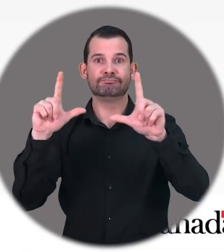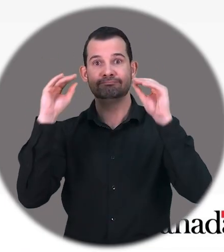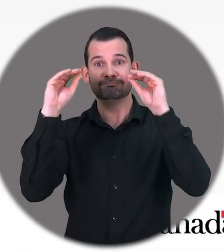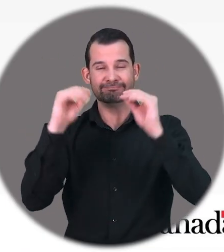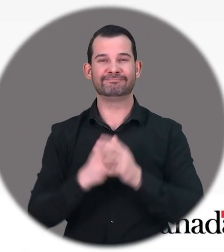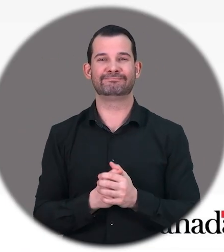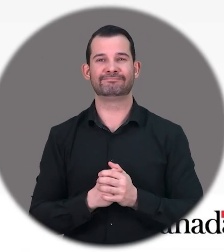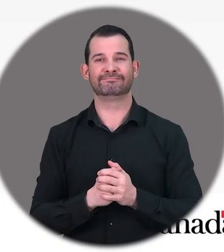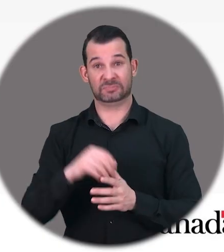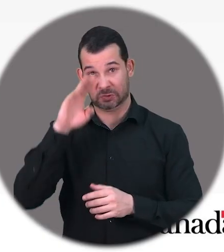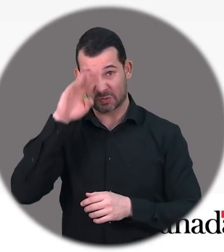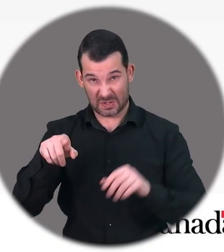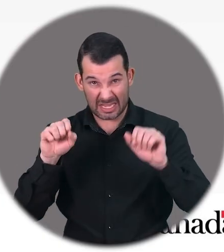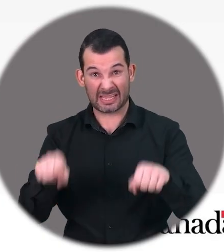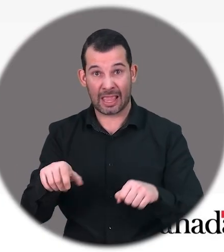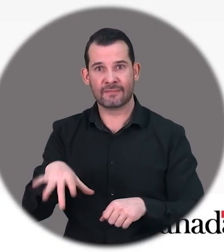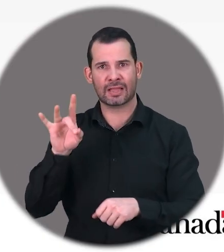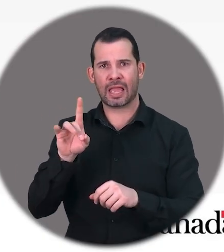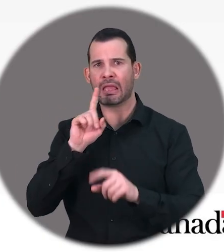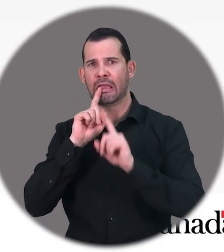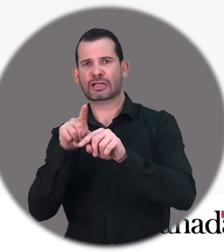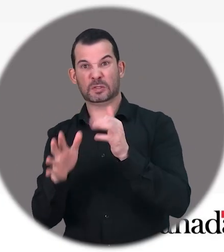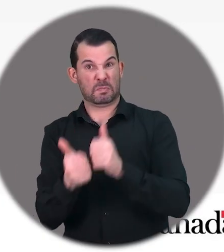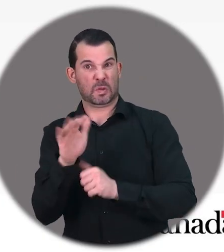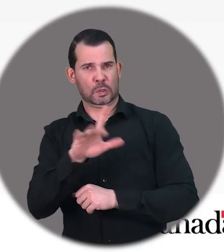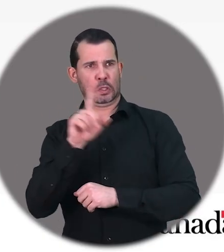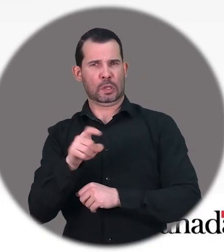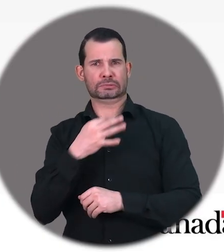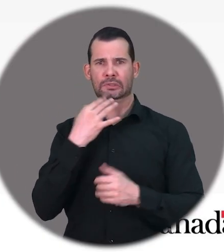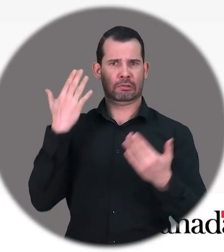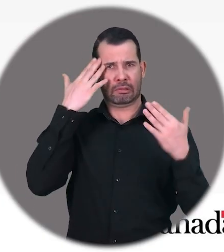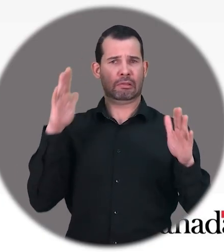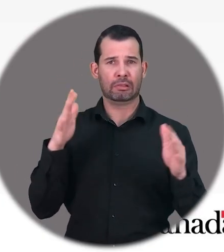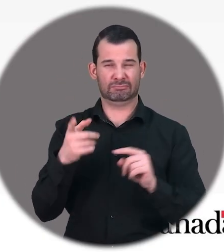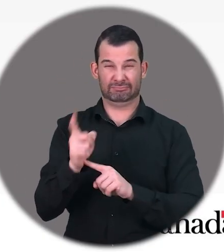Did you know that you can find answers to most of your questions in minutes